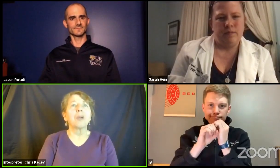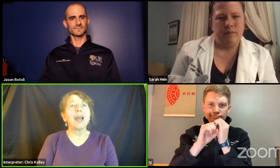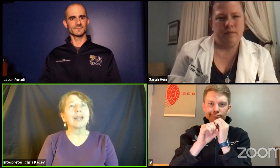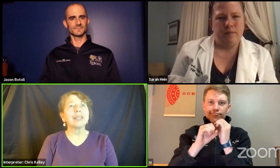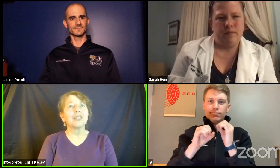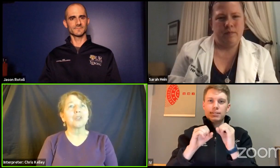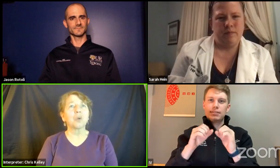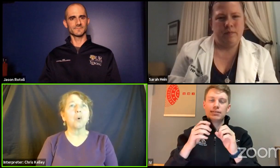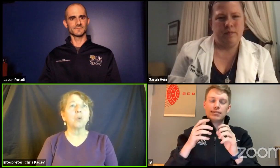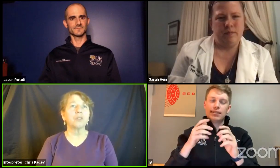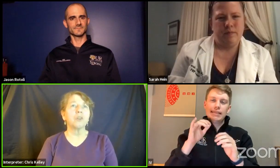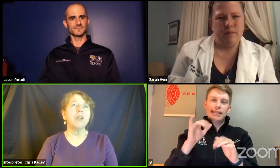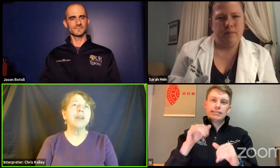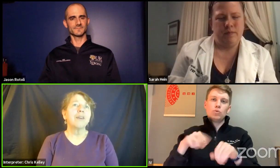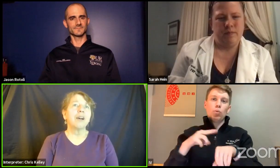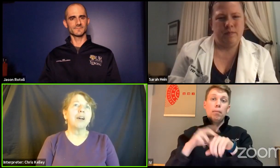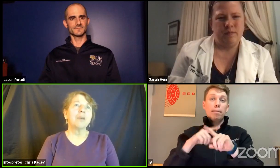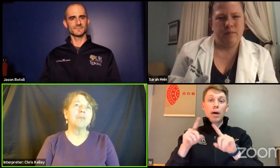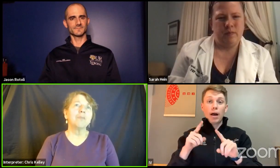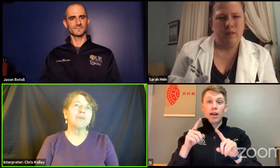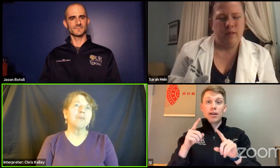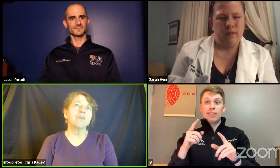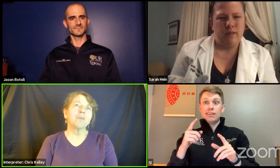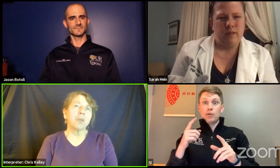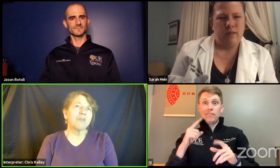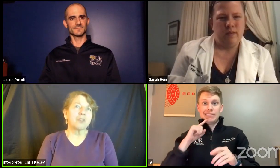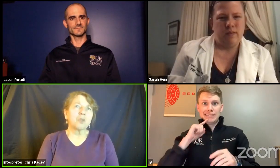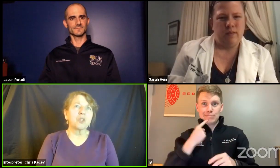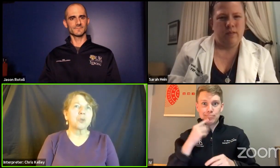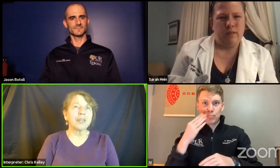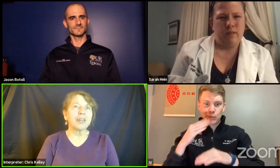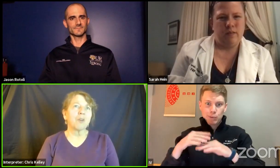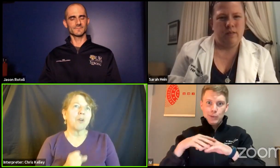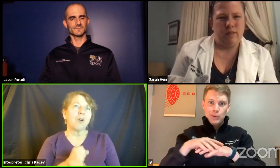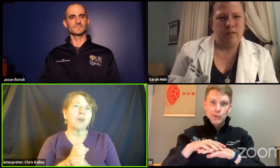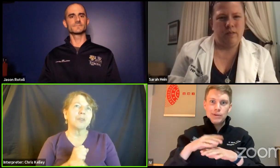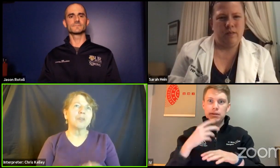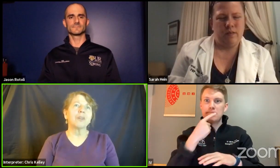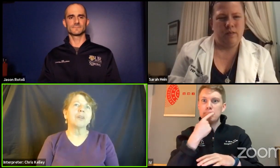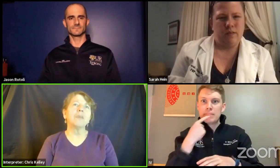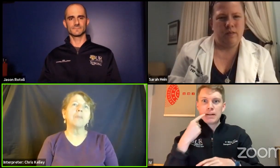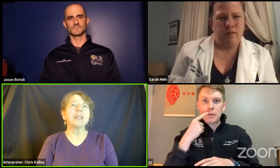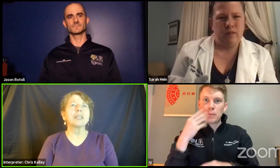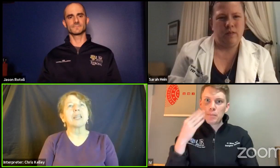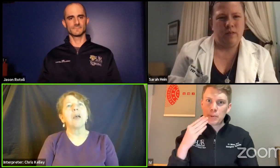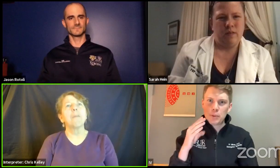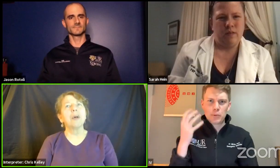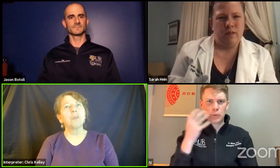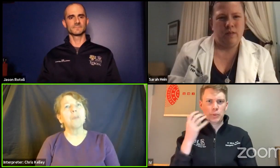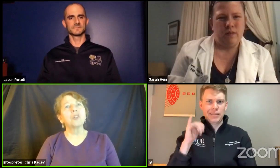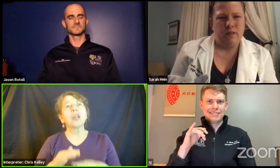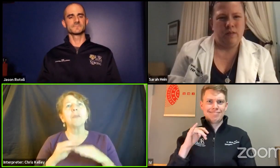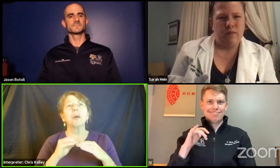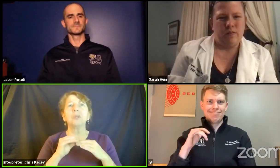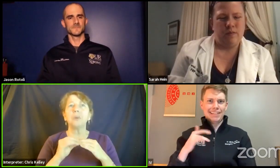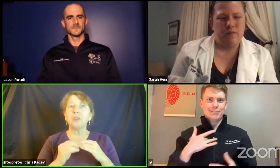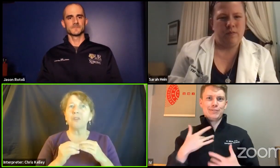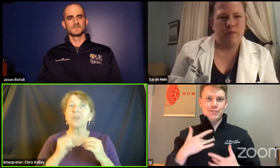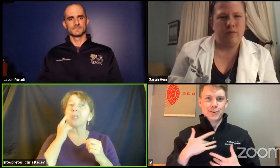abnormal for that to be happening. Please pay attention to the skin color absolutely. That was a